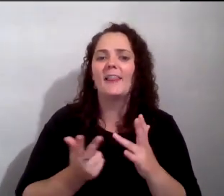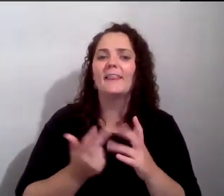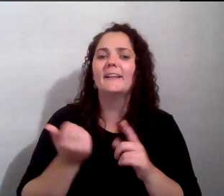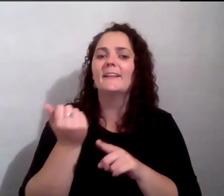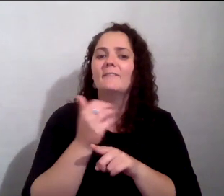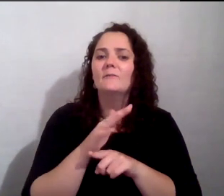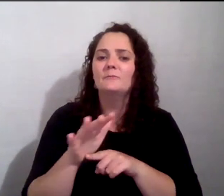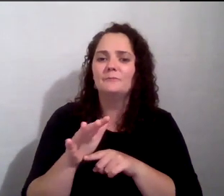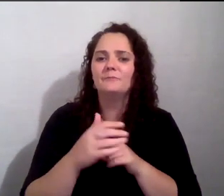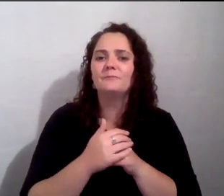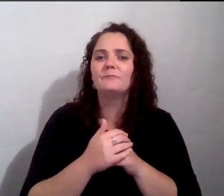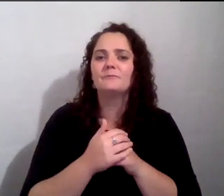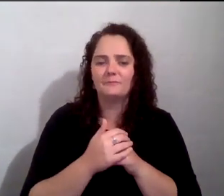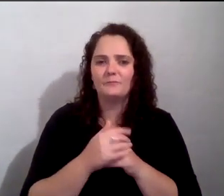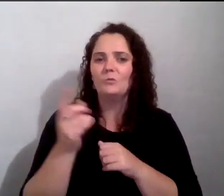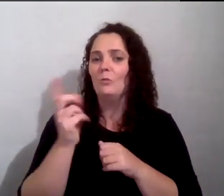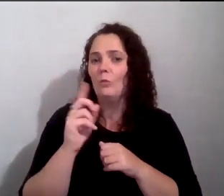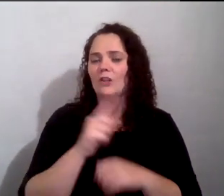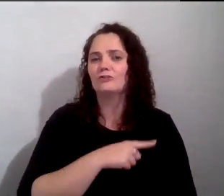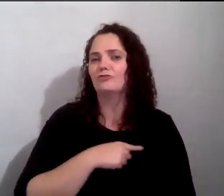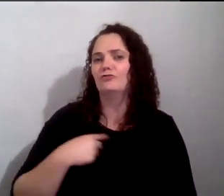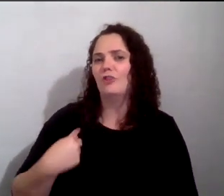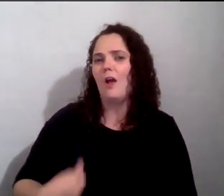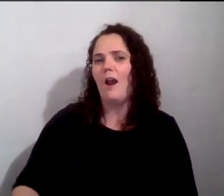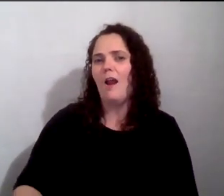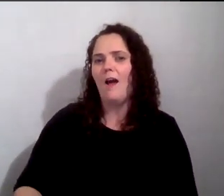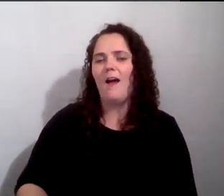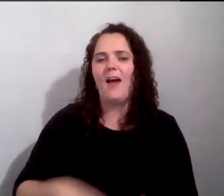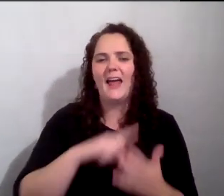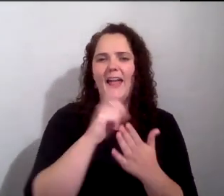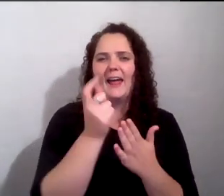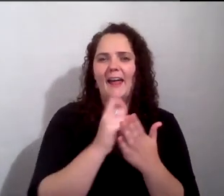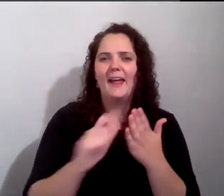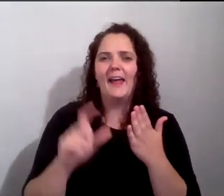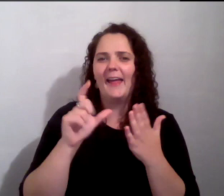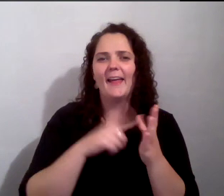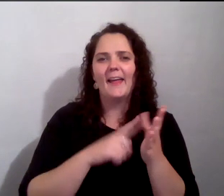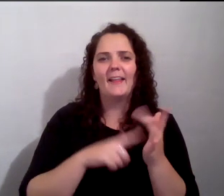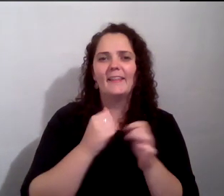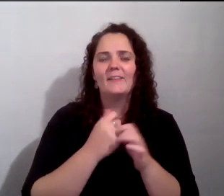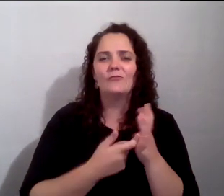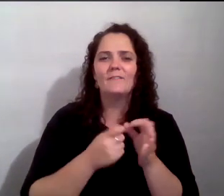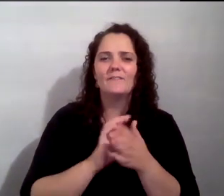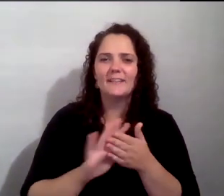calligraphy and it's based on actually a Chinese Kite Festival celebrating the protection of loved ones